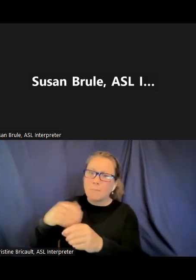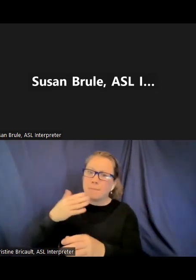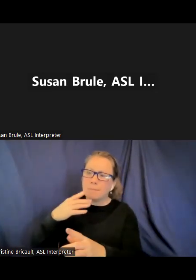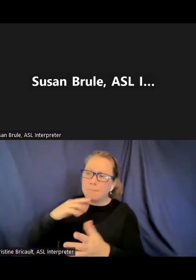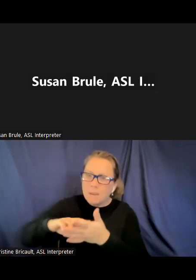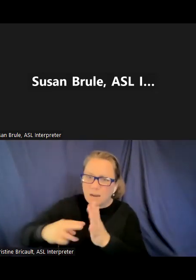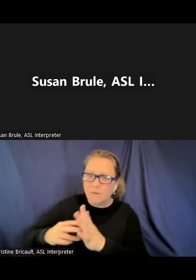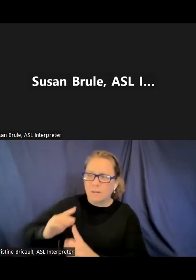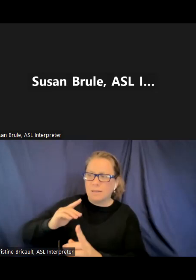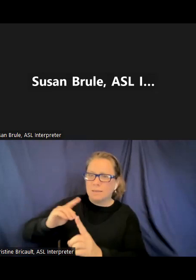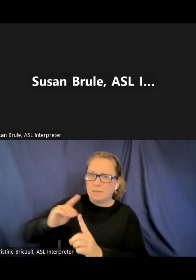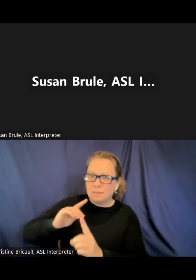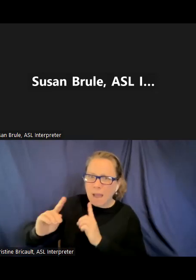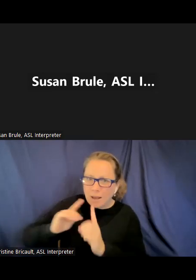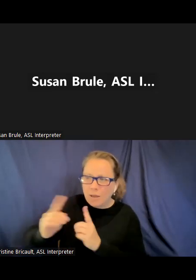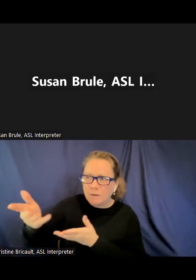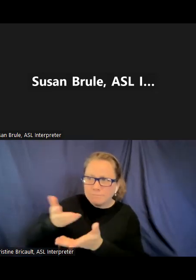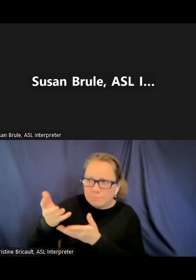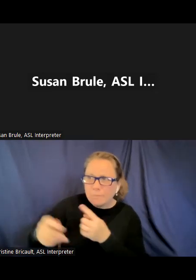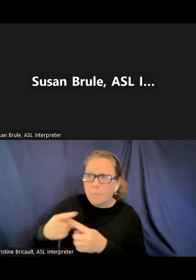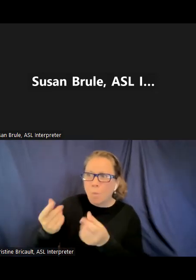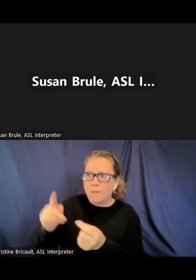a person about what they need and how to best serve them.